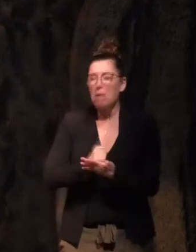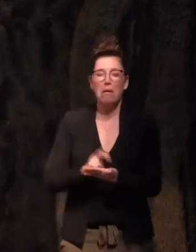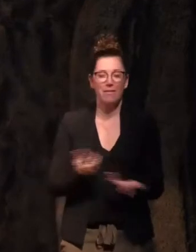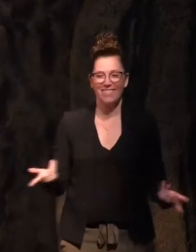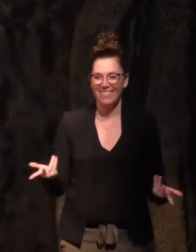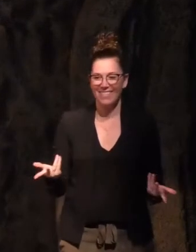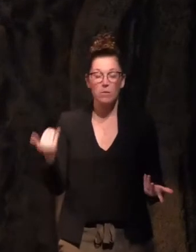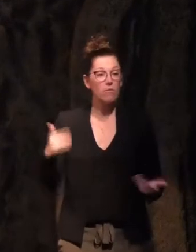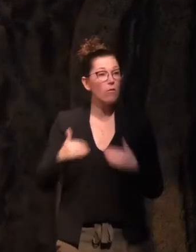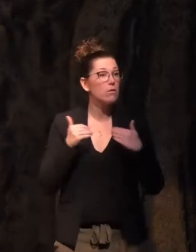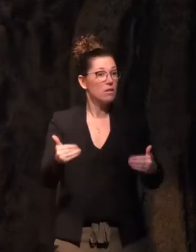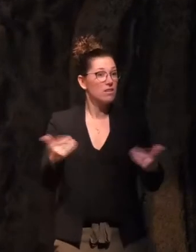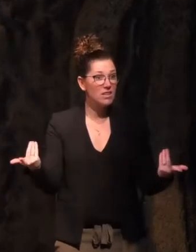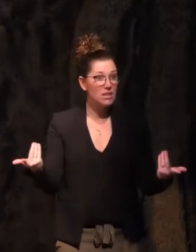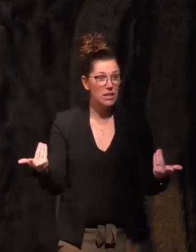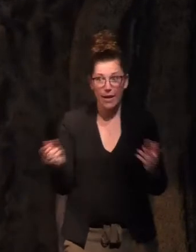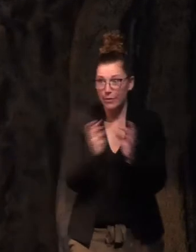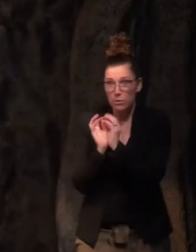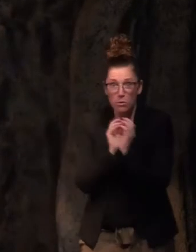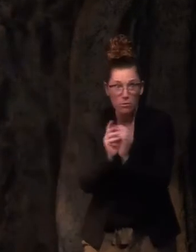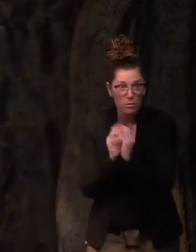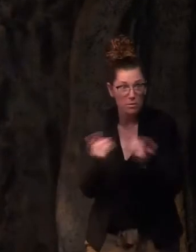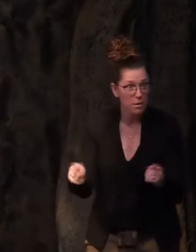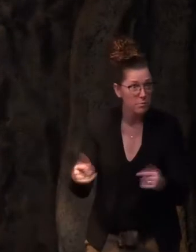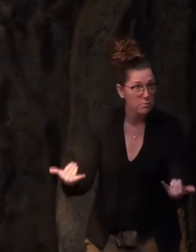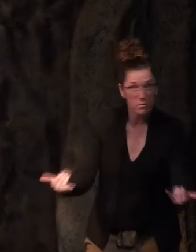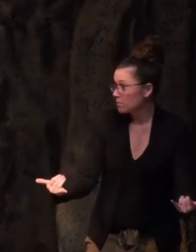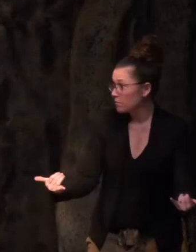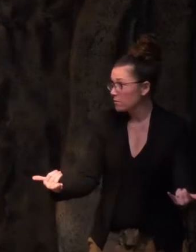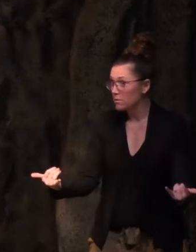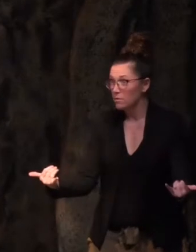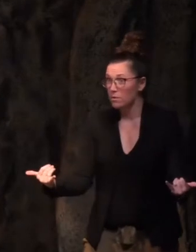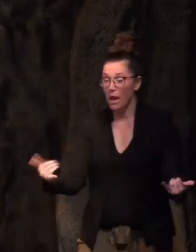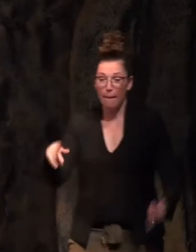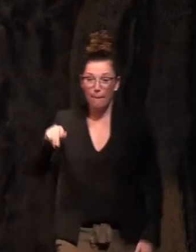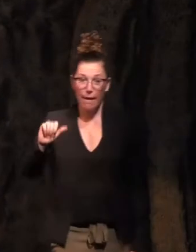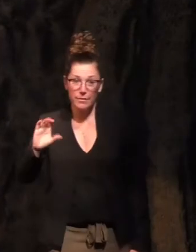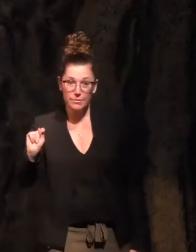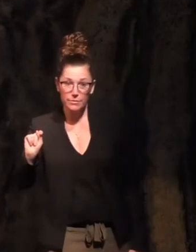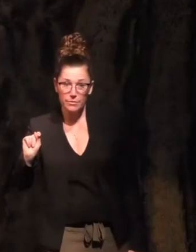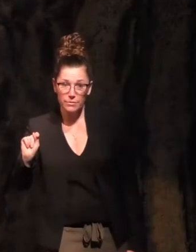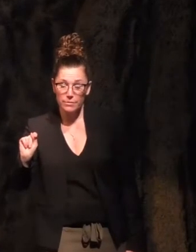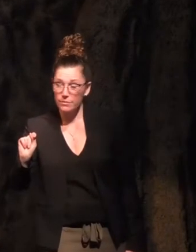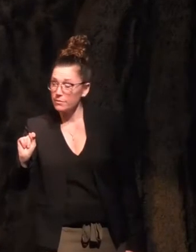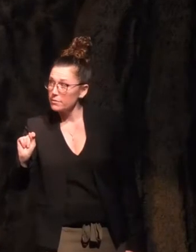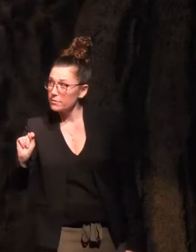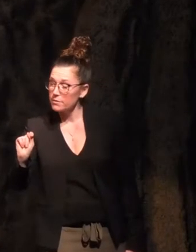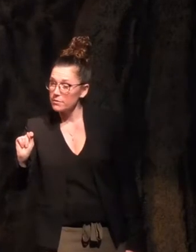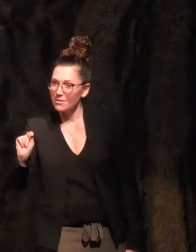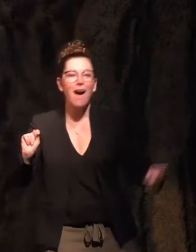Are there some kind of negotiations going on right now? Sorry, between PACT and... Equity, right.